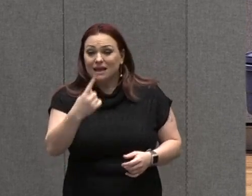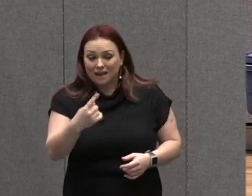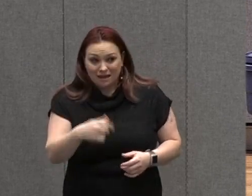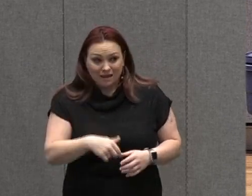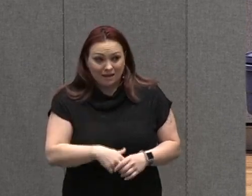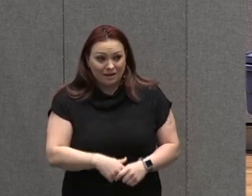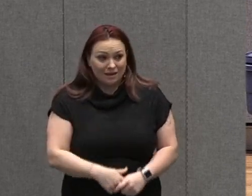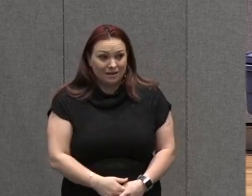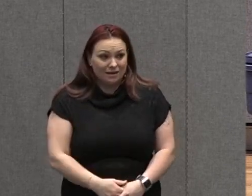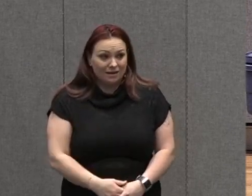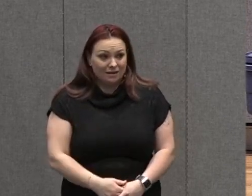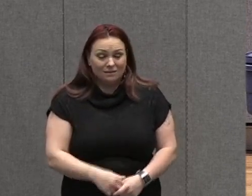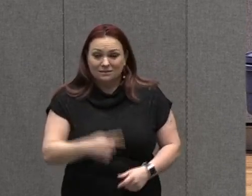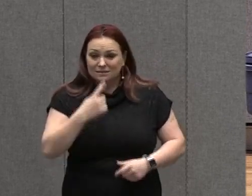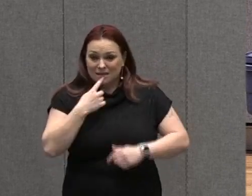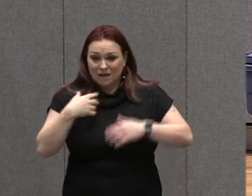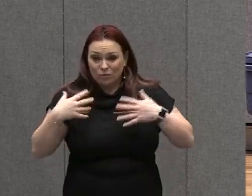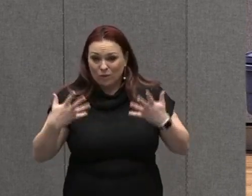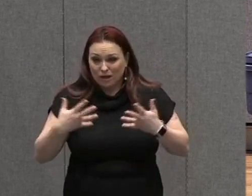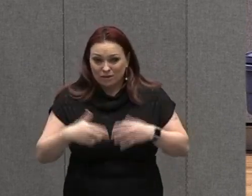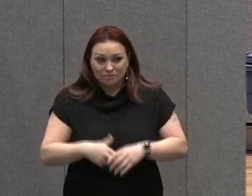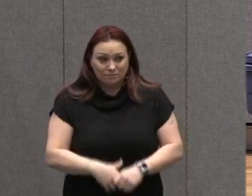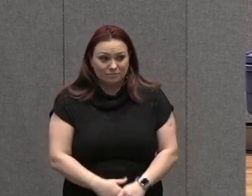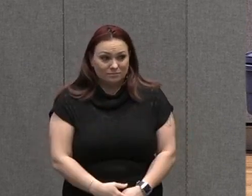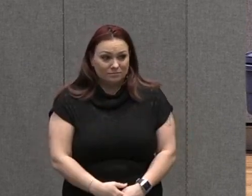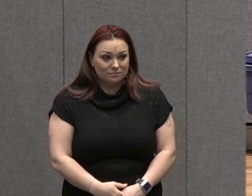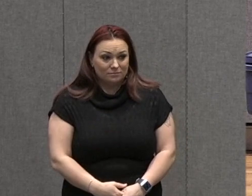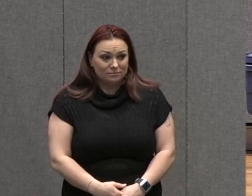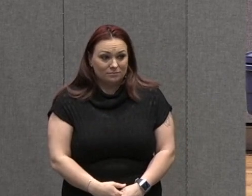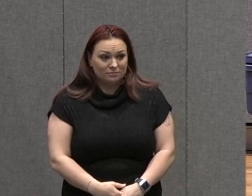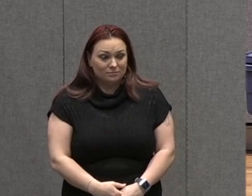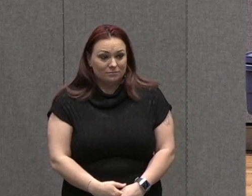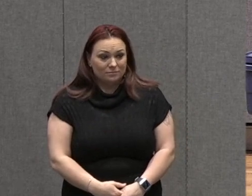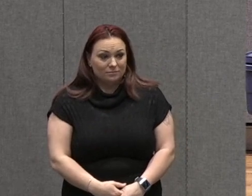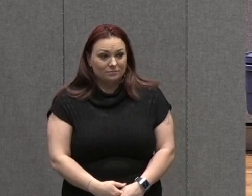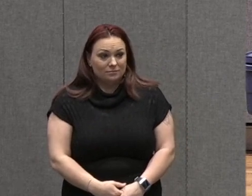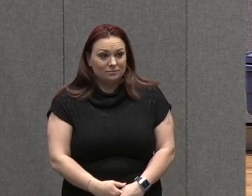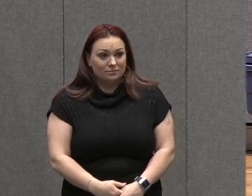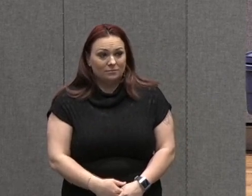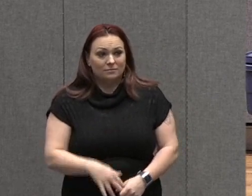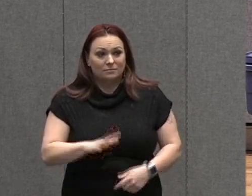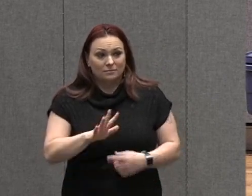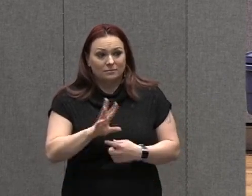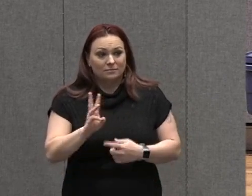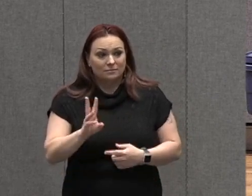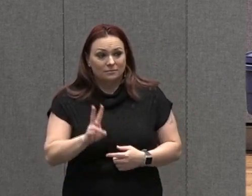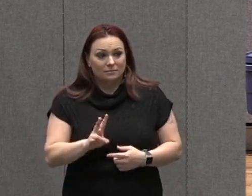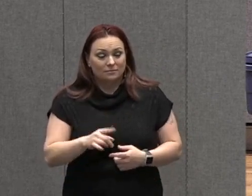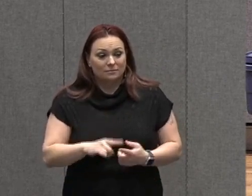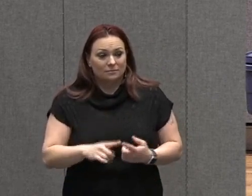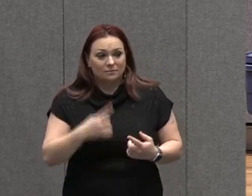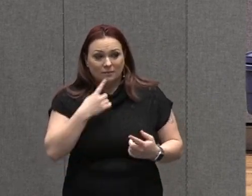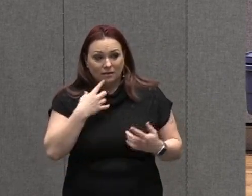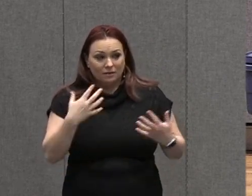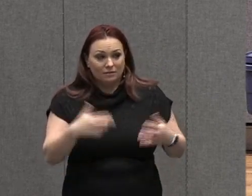Five six seven eight, wait, one two three four five six lets start our rhythm.